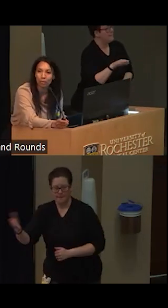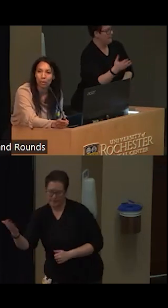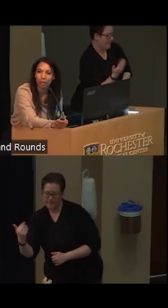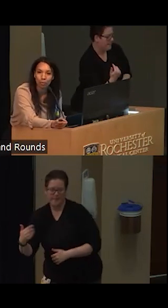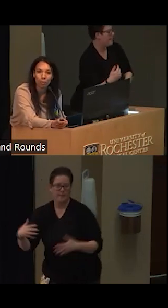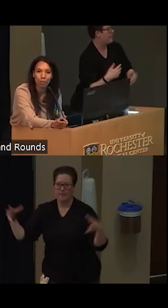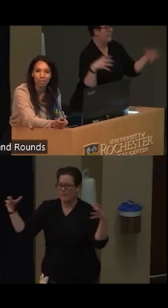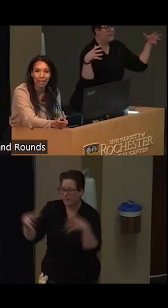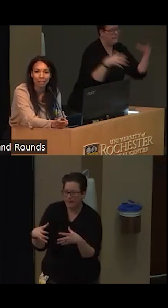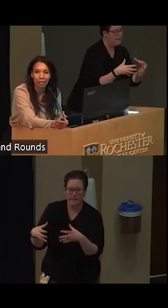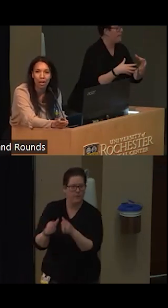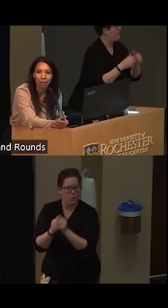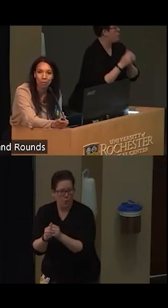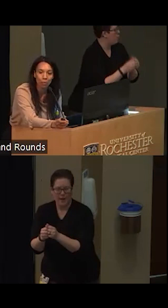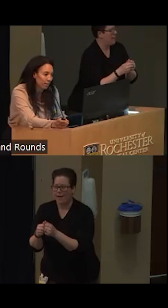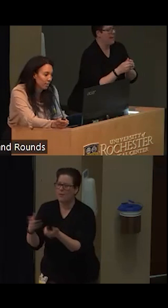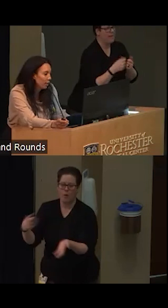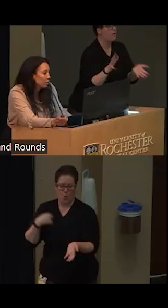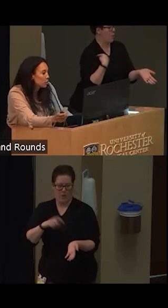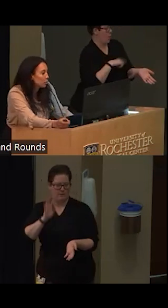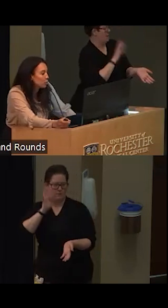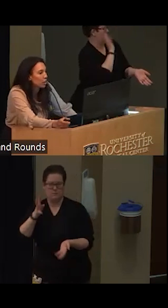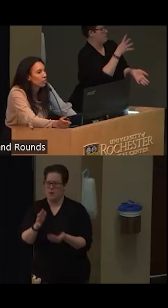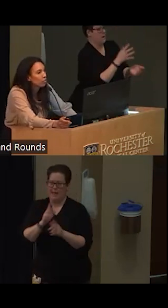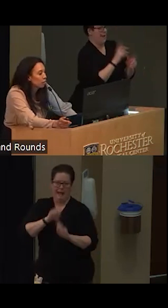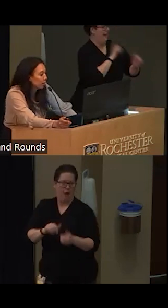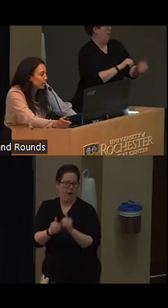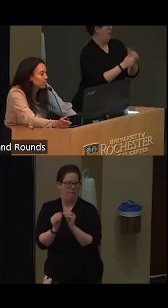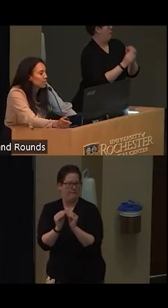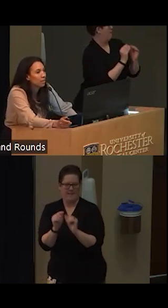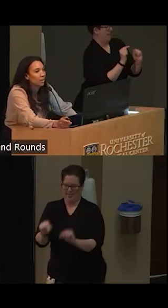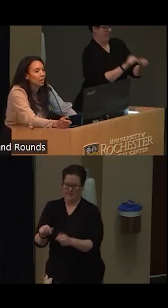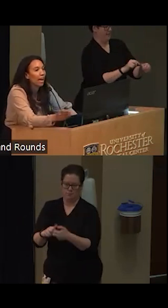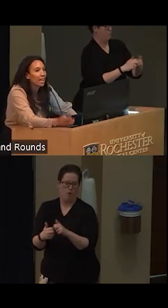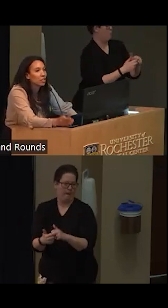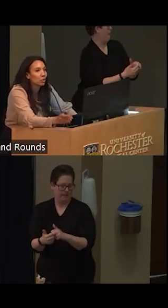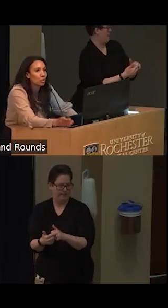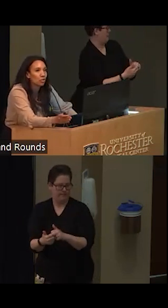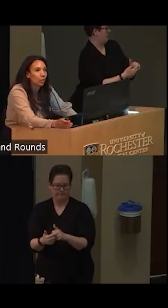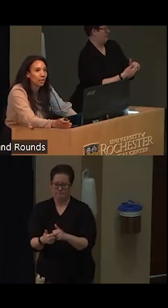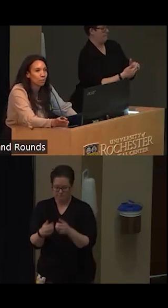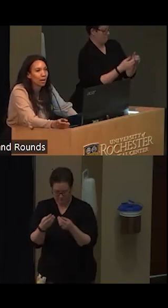to be able to bring a group of people together to come up with solution focused a solution focused